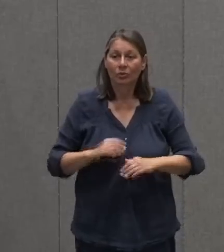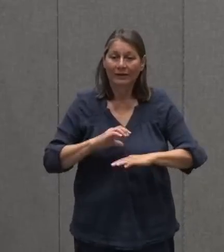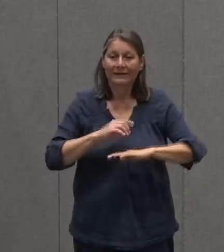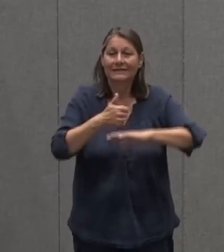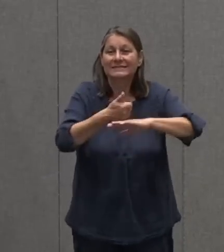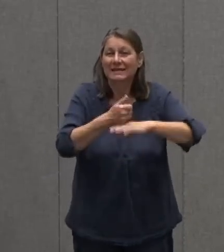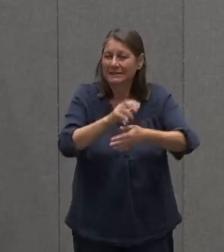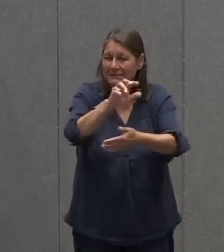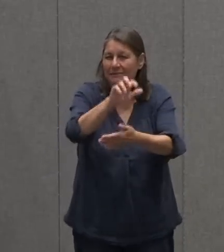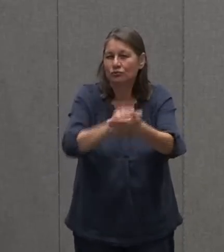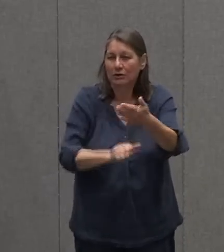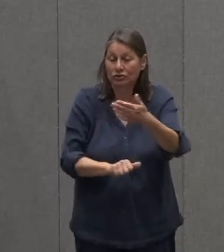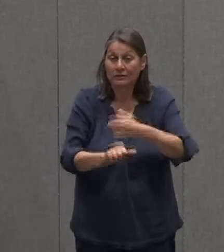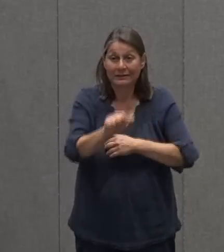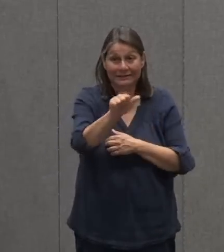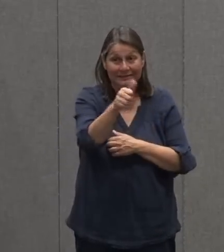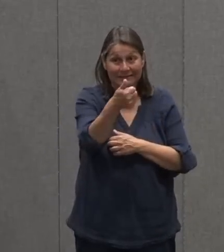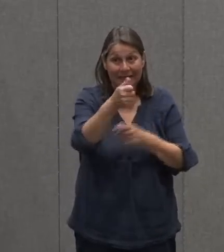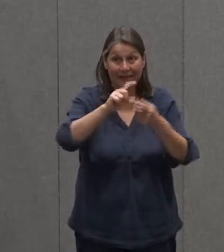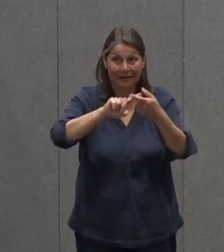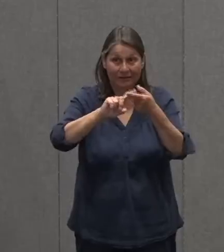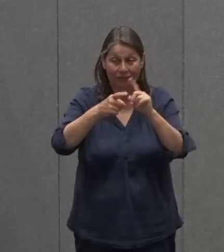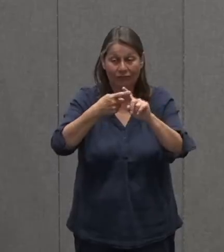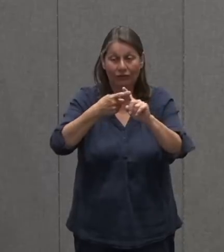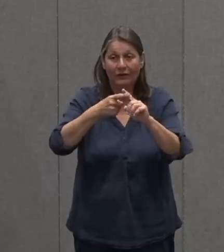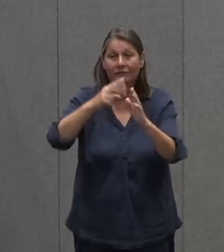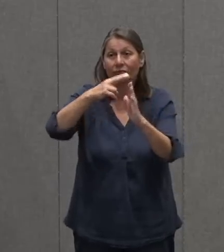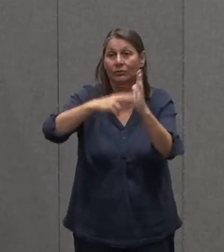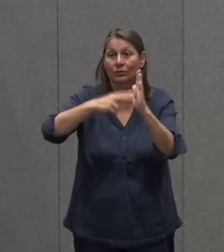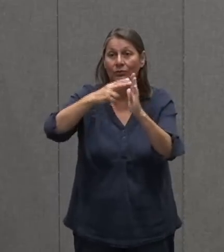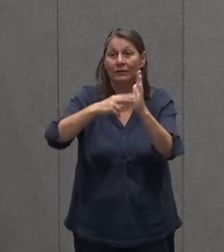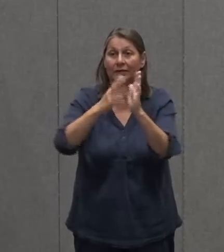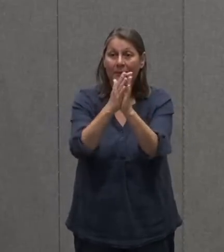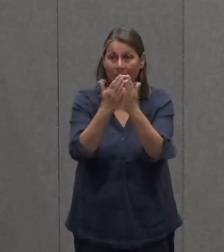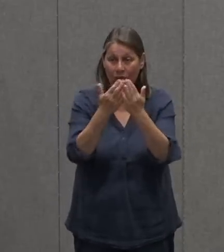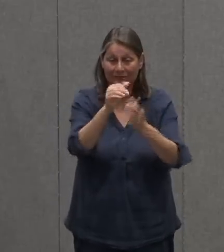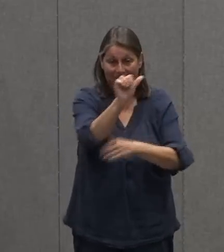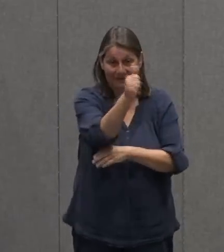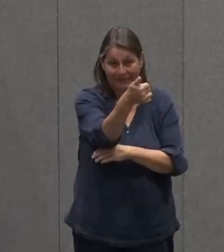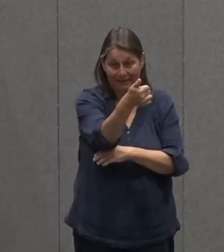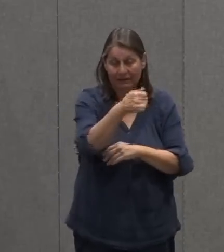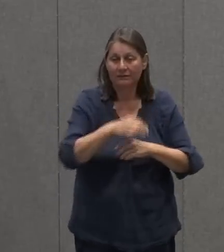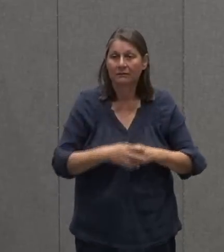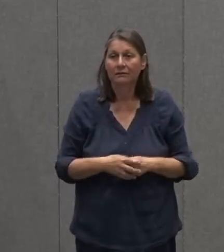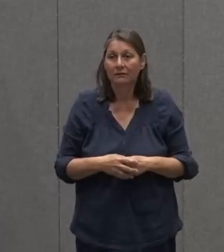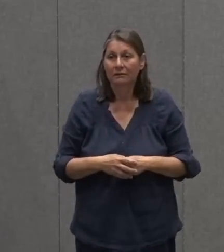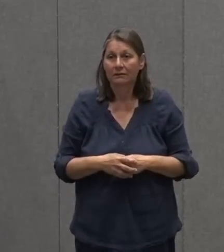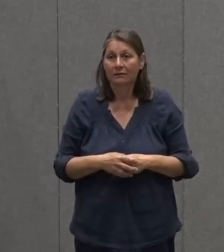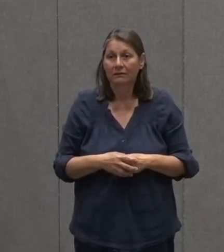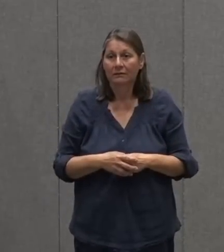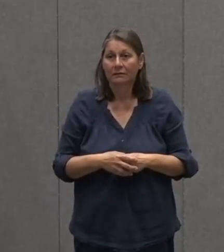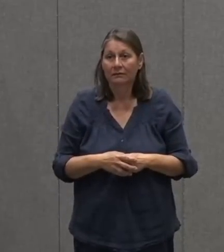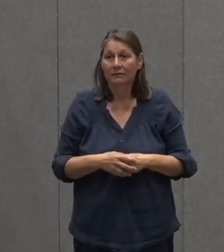because we have 10 friends that are reading books. We know three more of those friends